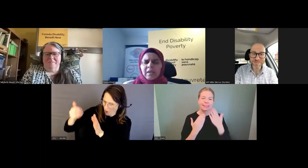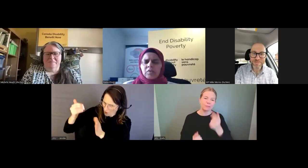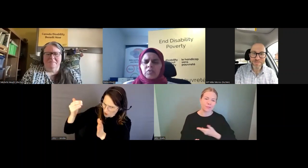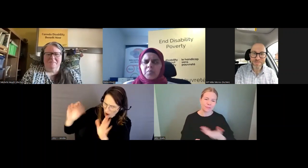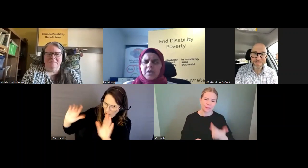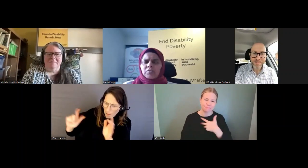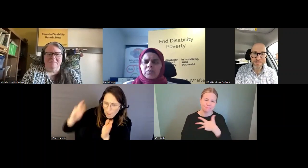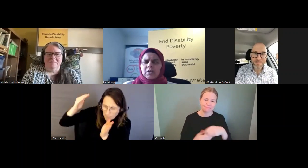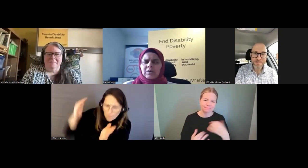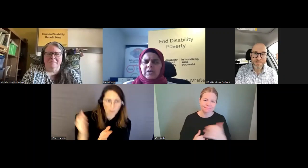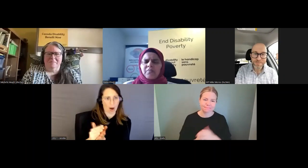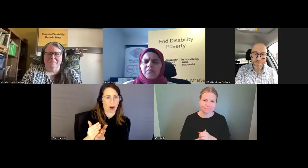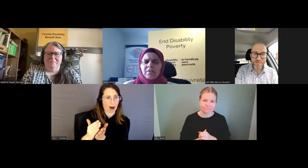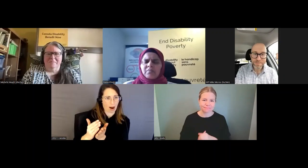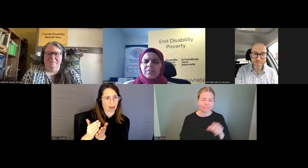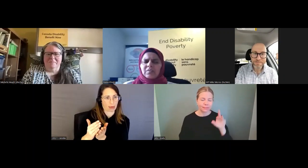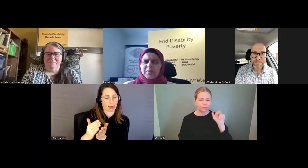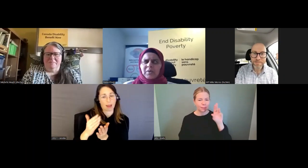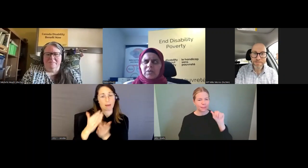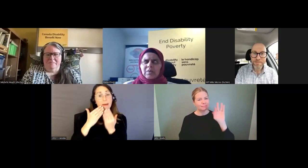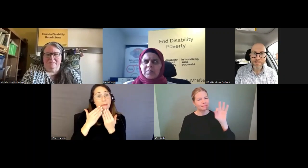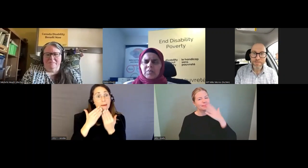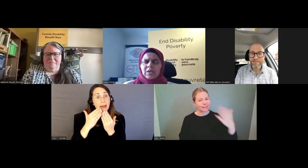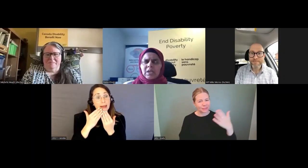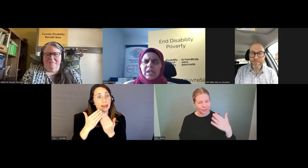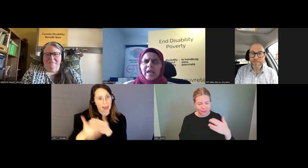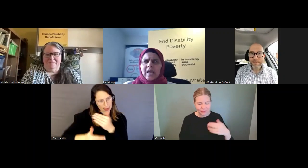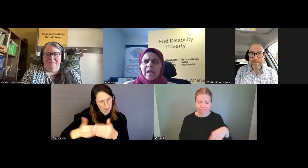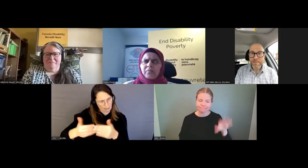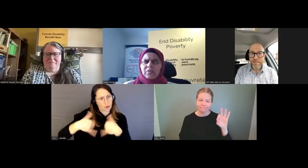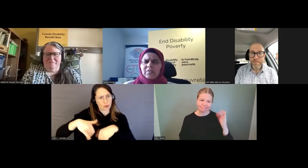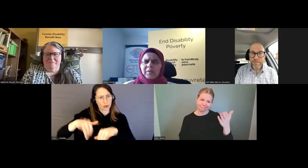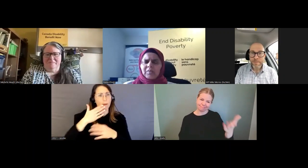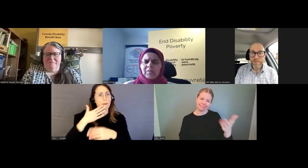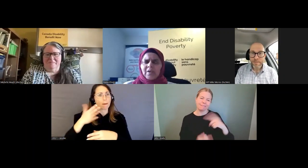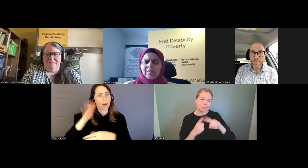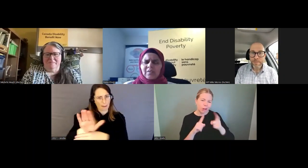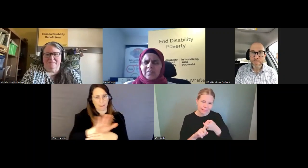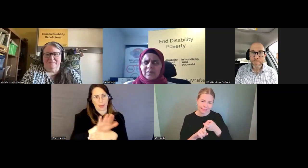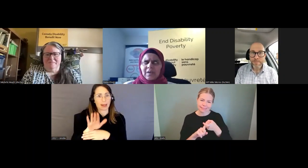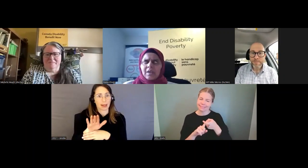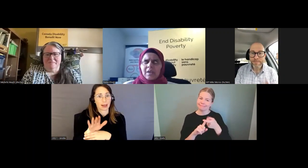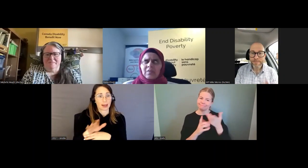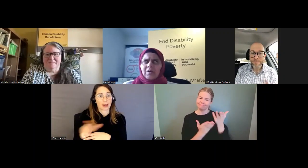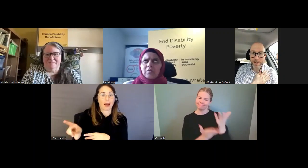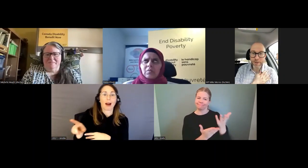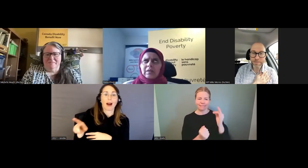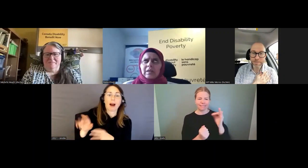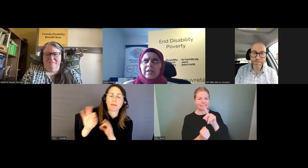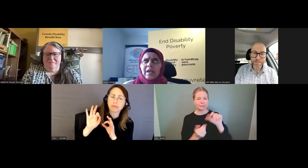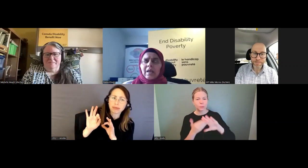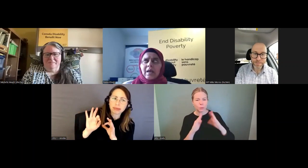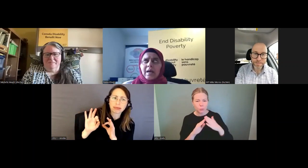YOU ARE A FRIEND OF THE DISABILITY COMMUNITY AND THE CALL FOR JUSTICE.